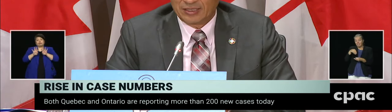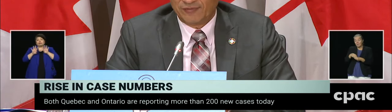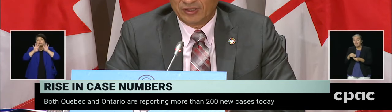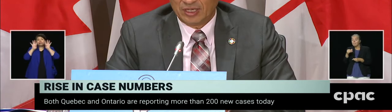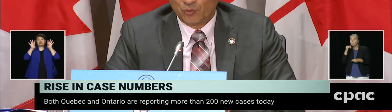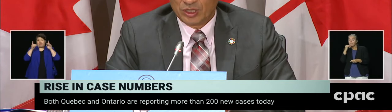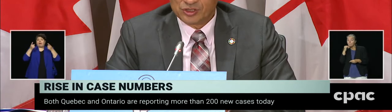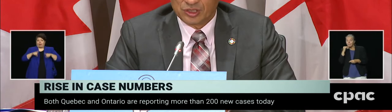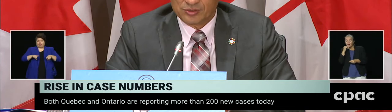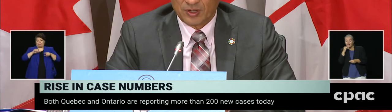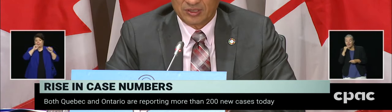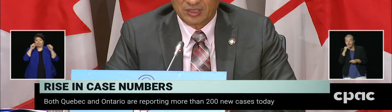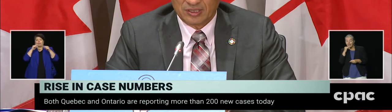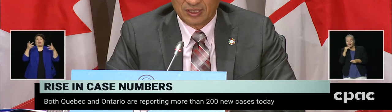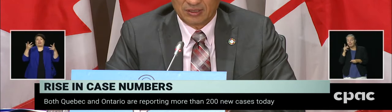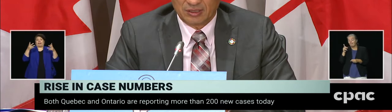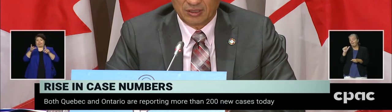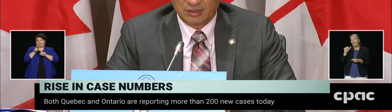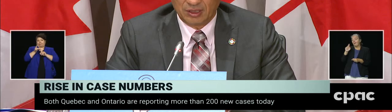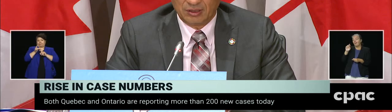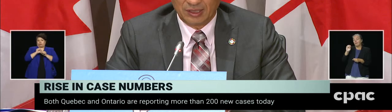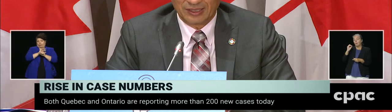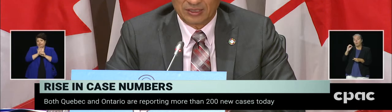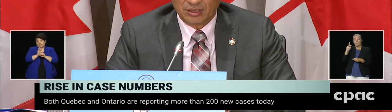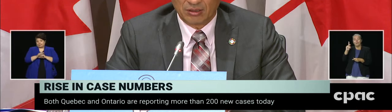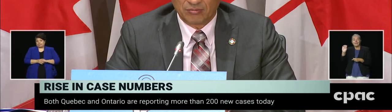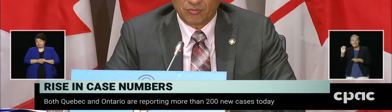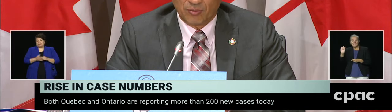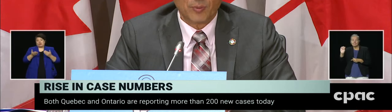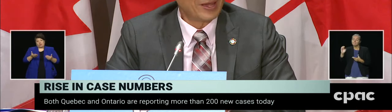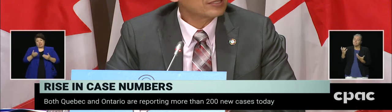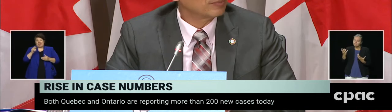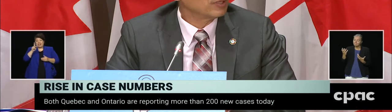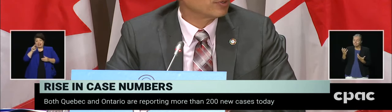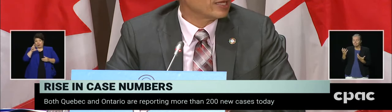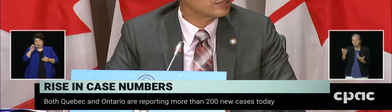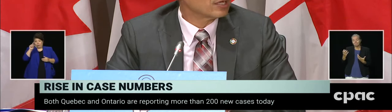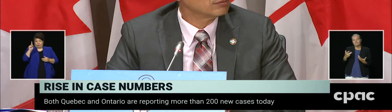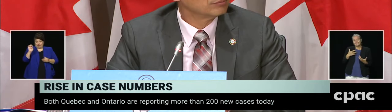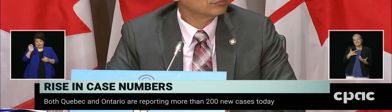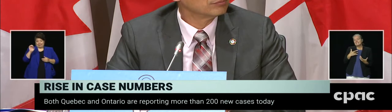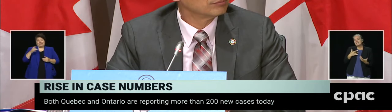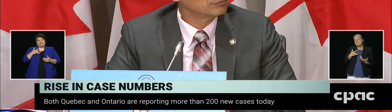TOGETHER.